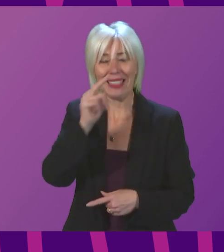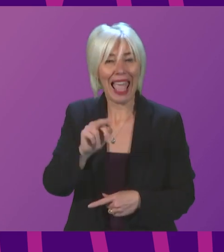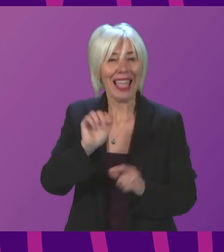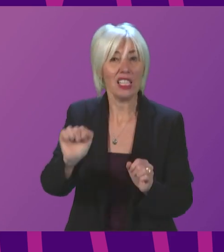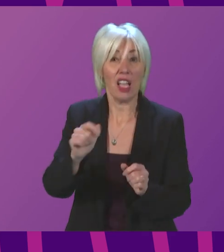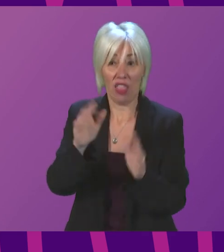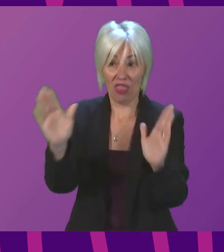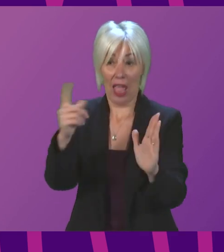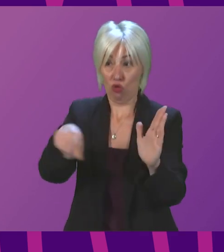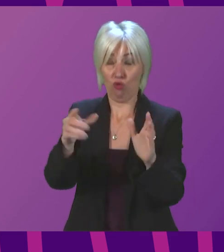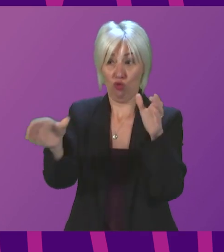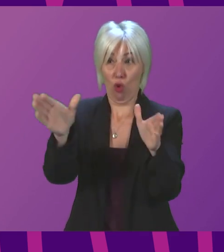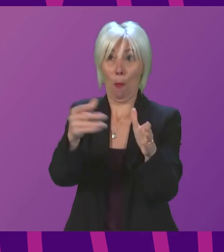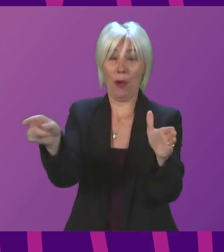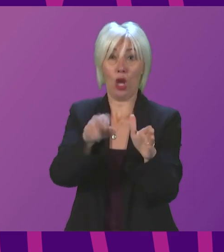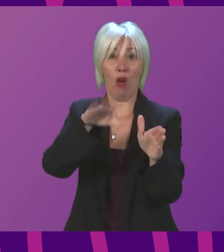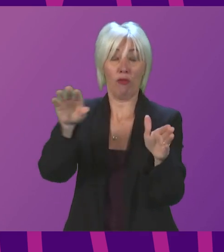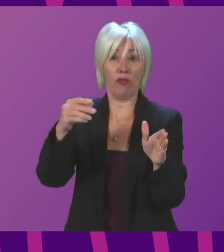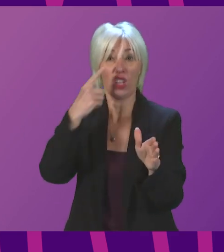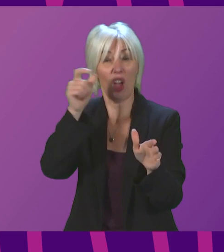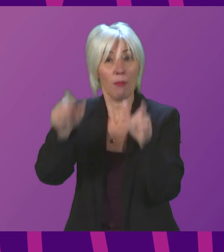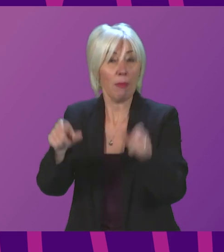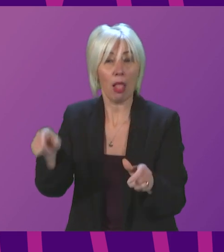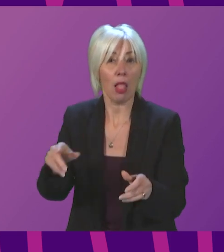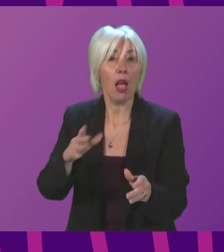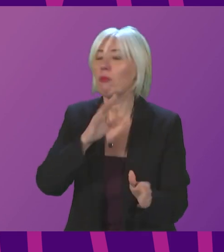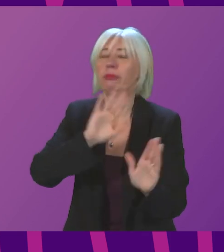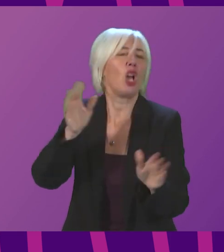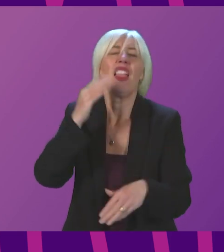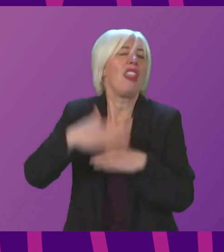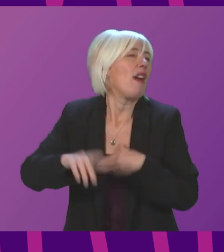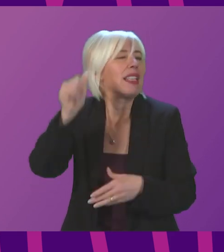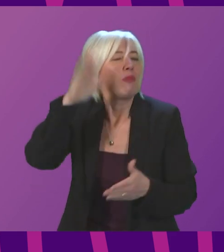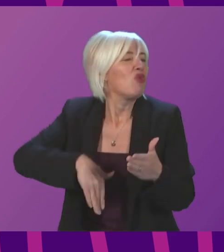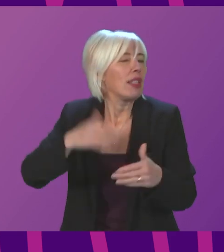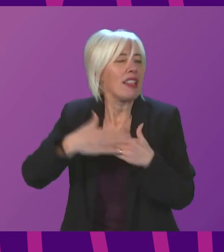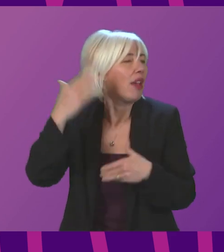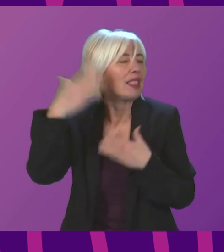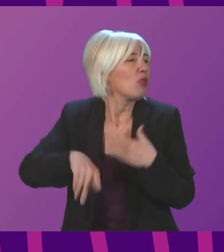age group do not have the experiences that the member has narrated or are not exposed